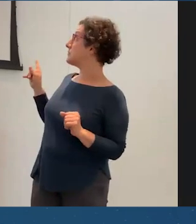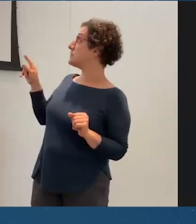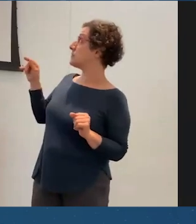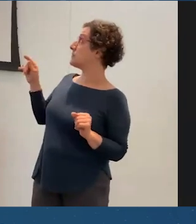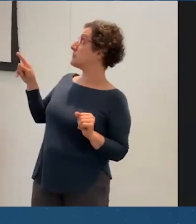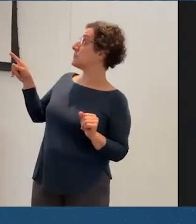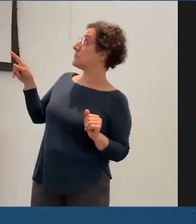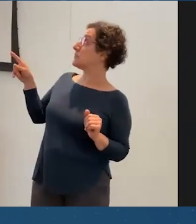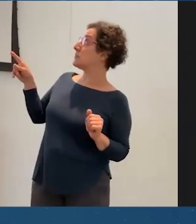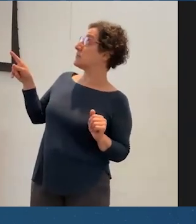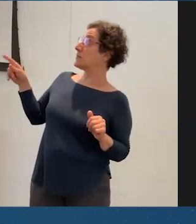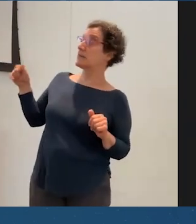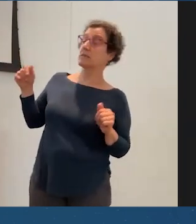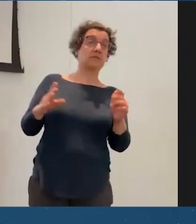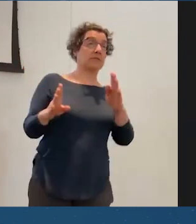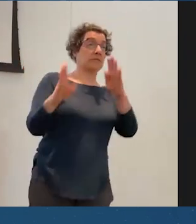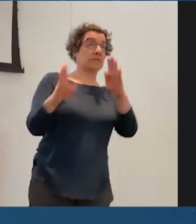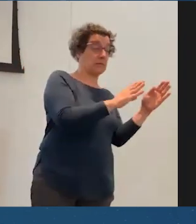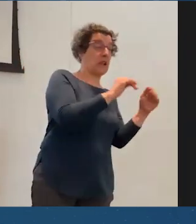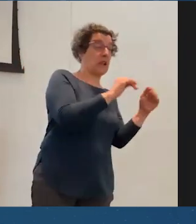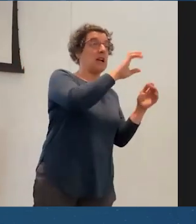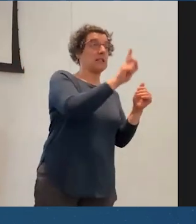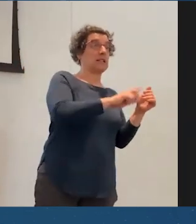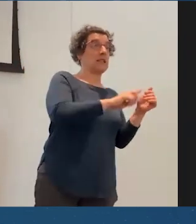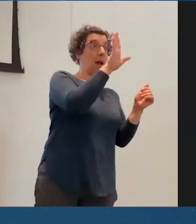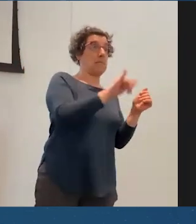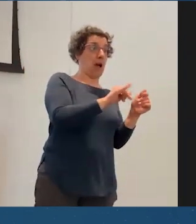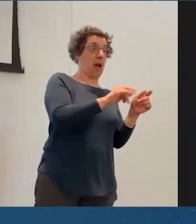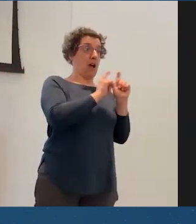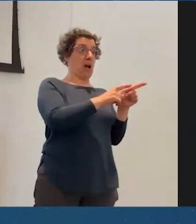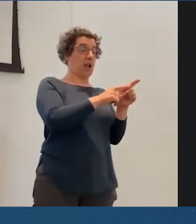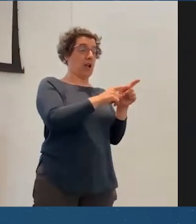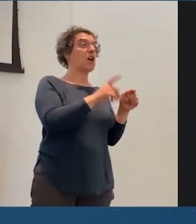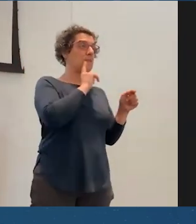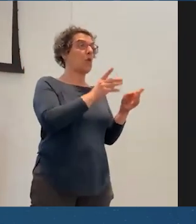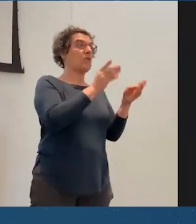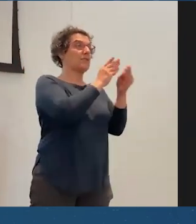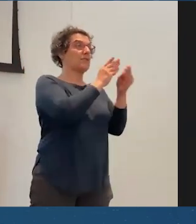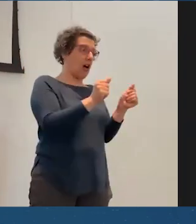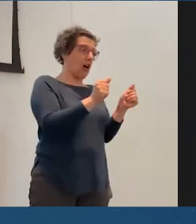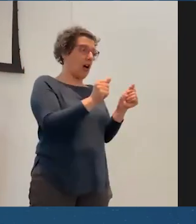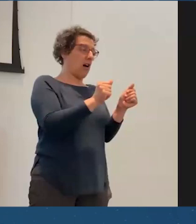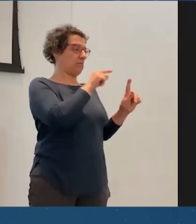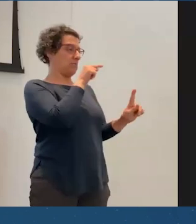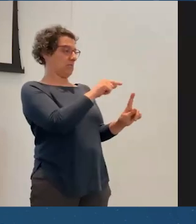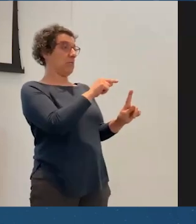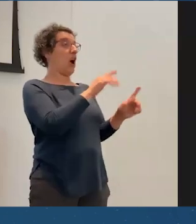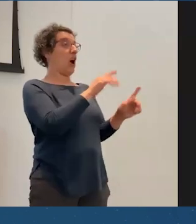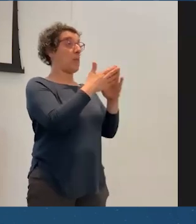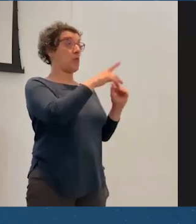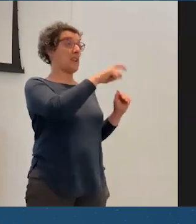It is to solve a specific community need, all the way